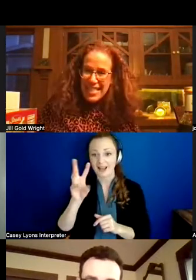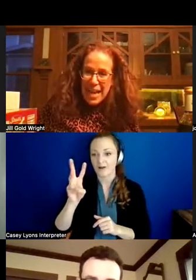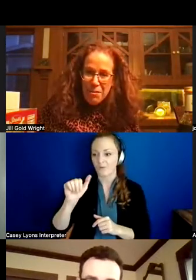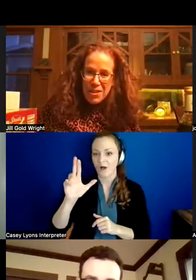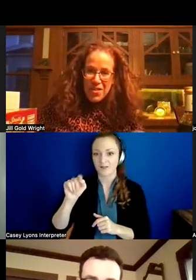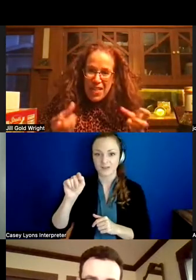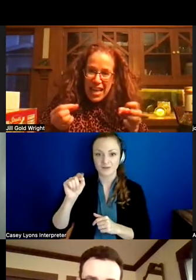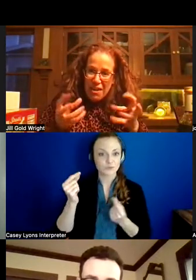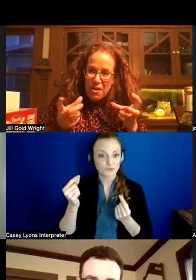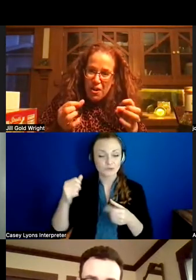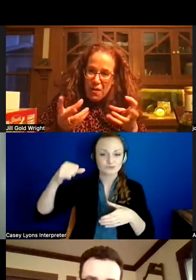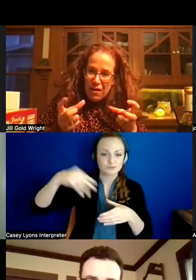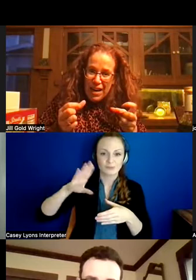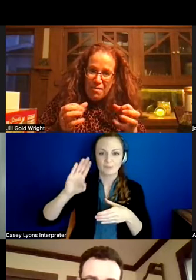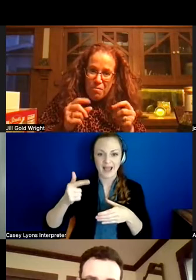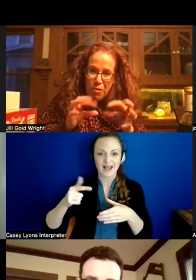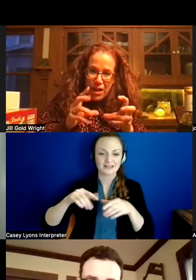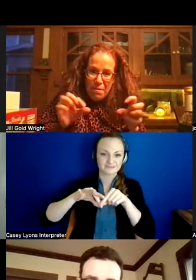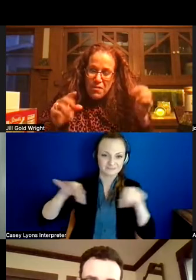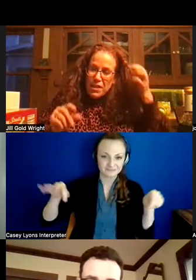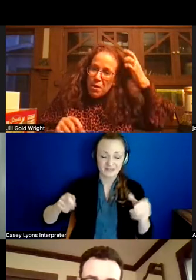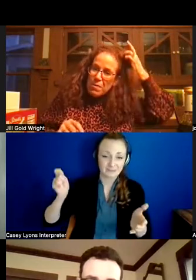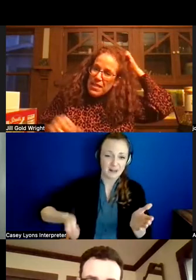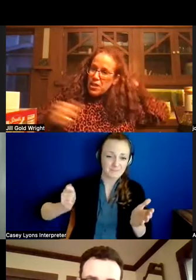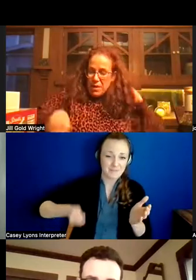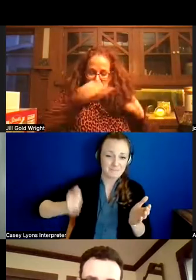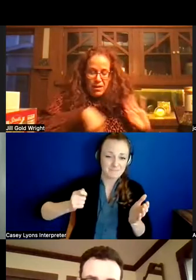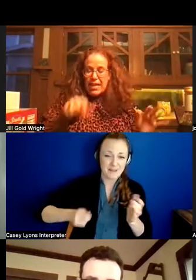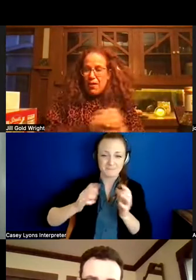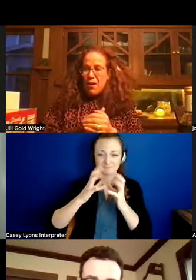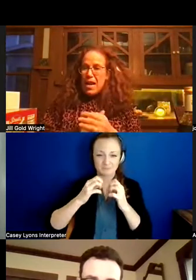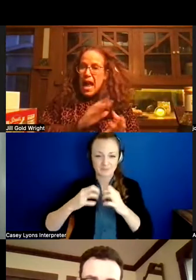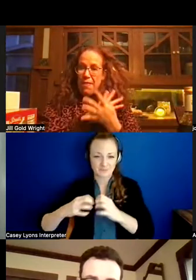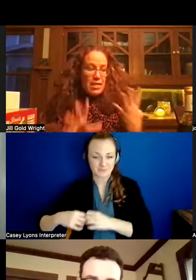the tables so 19:36:39 that they get, you know, very broken up into very small pieces. 19:36:42 You mix it all together, and that's